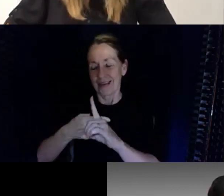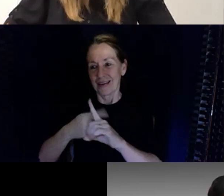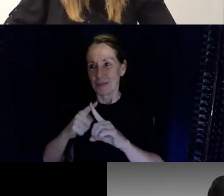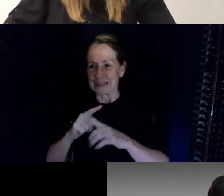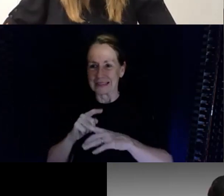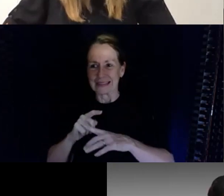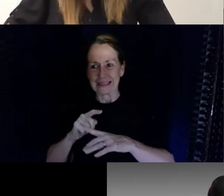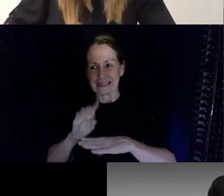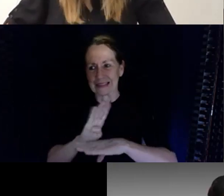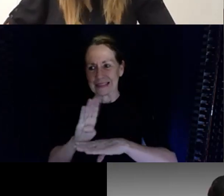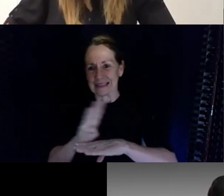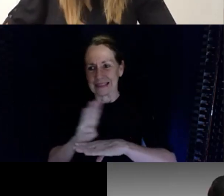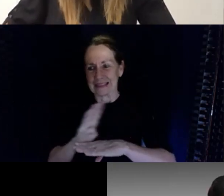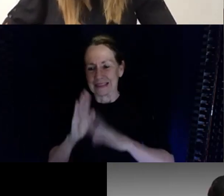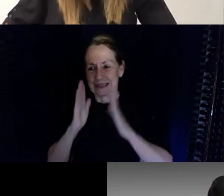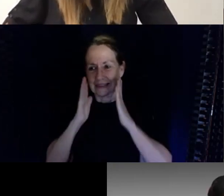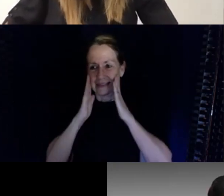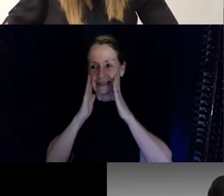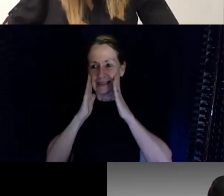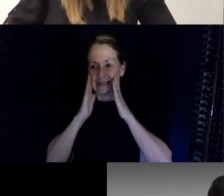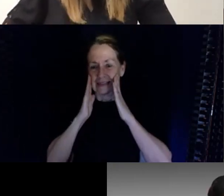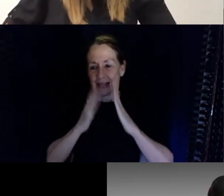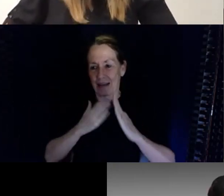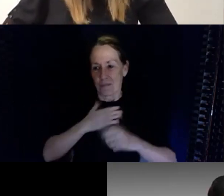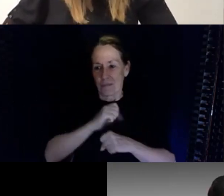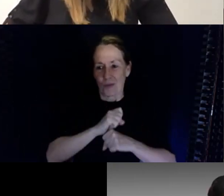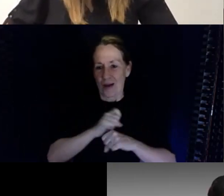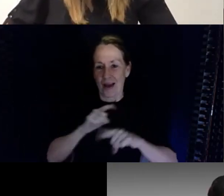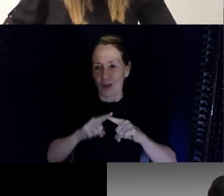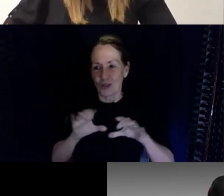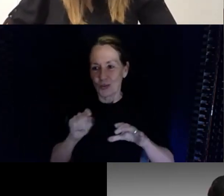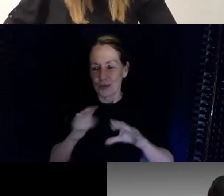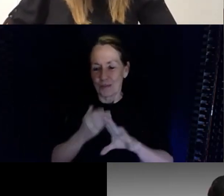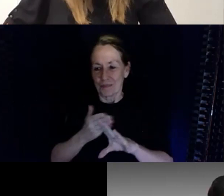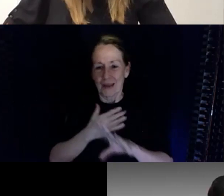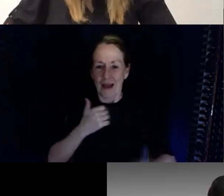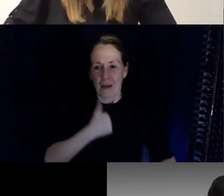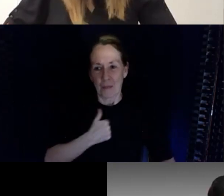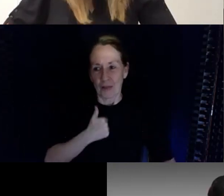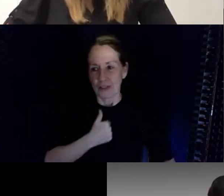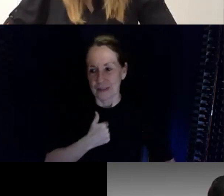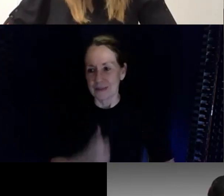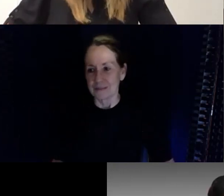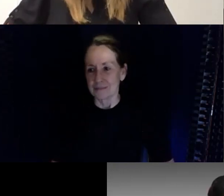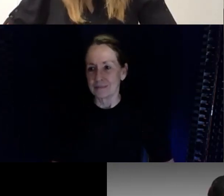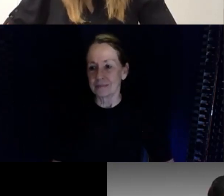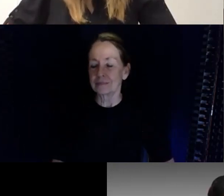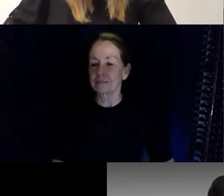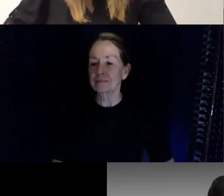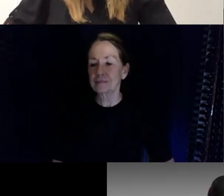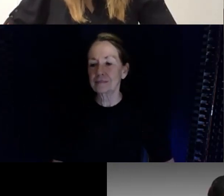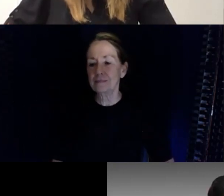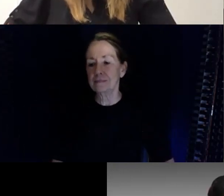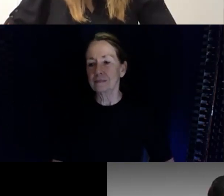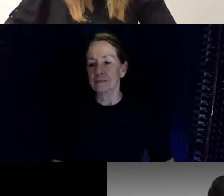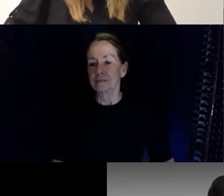SO HOPEFULLY WE'LL TRY TO MEET EVERY 2, 3 WEEKS.